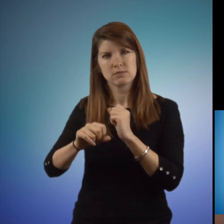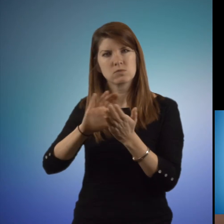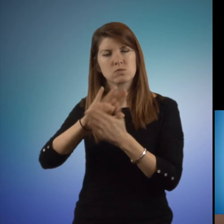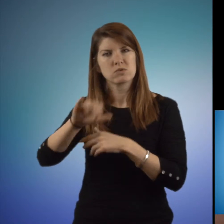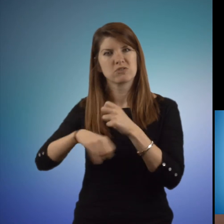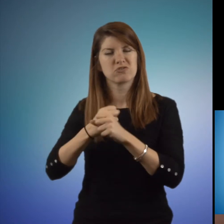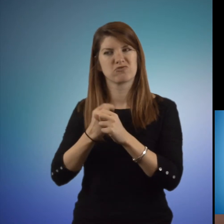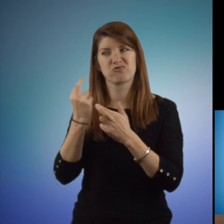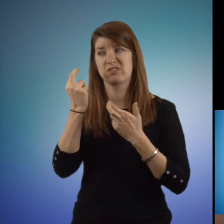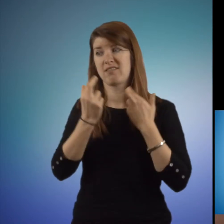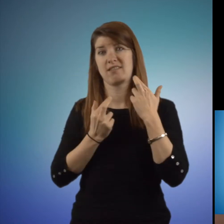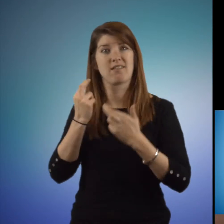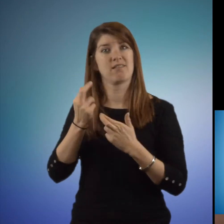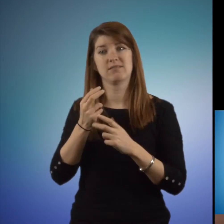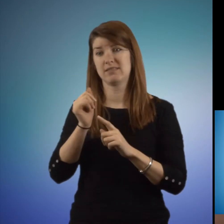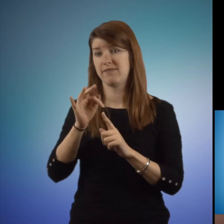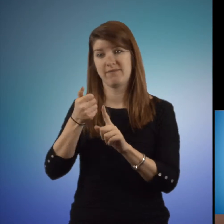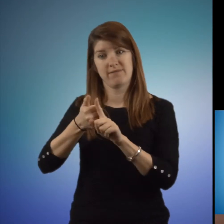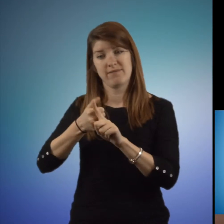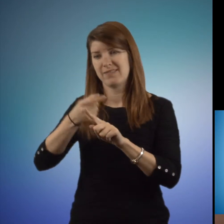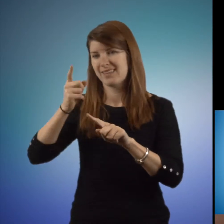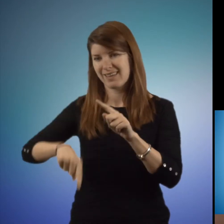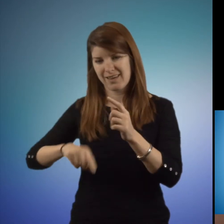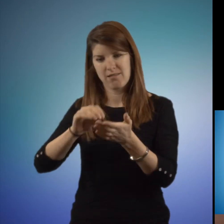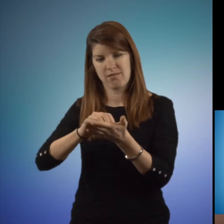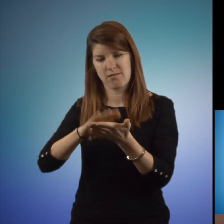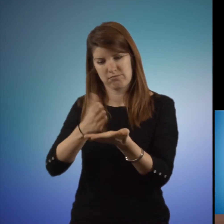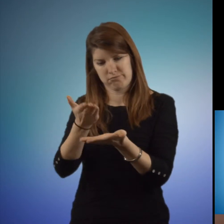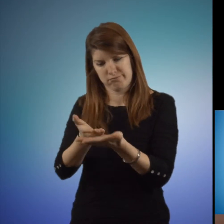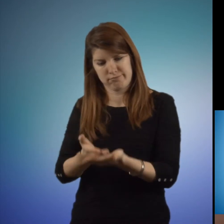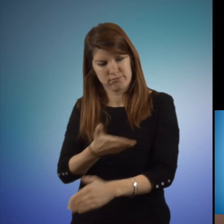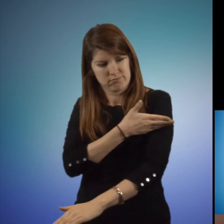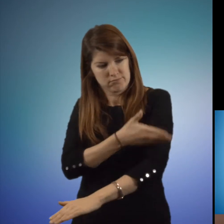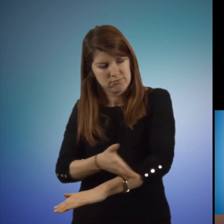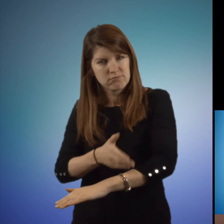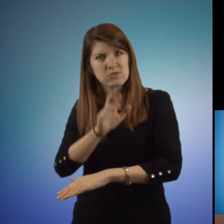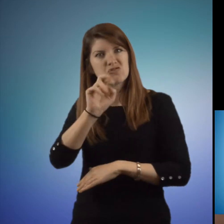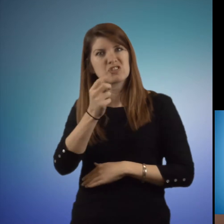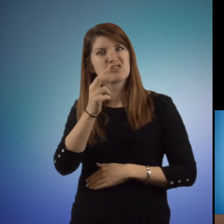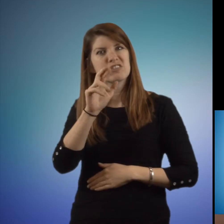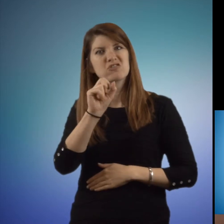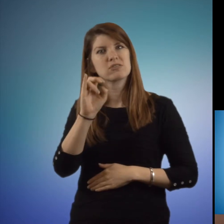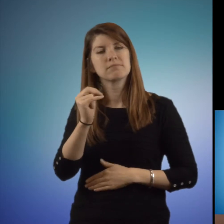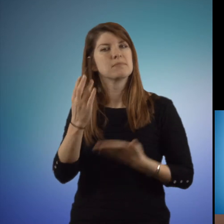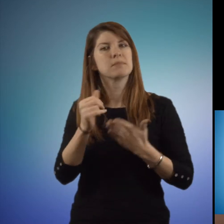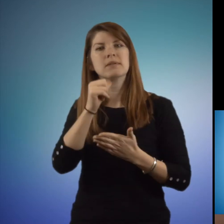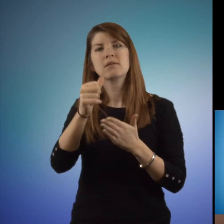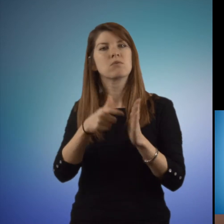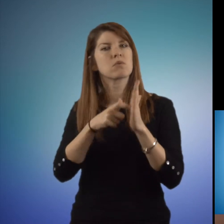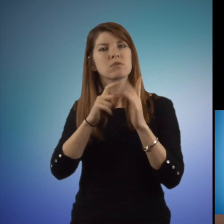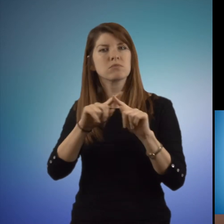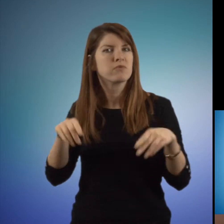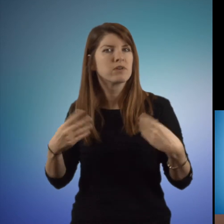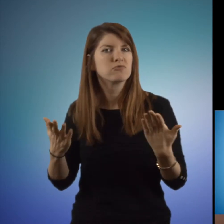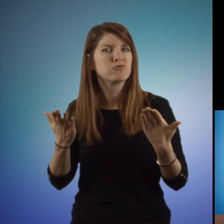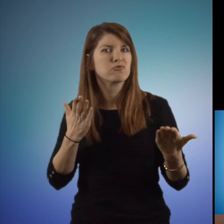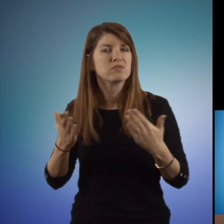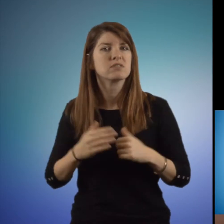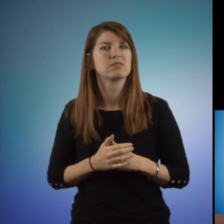that unless they can document regression, they may not be required to provide services. I think the extended school year is a really sticky wicket.